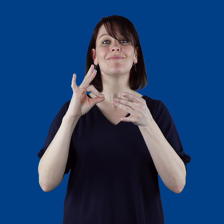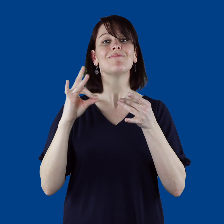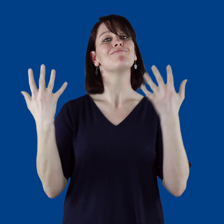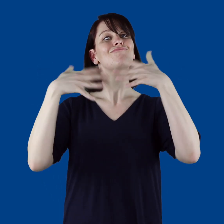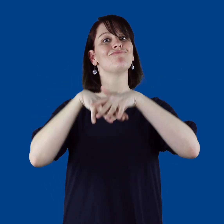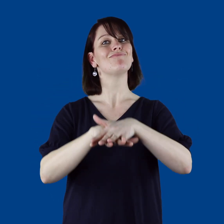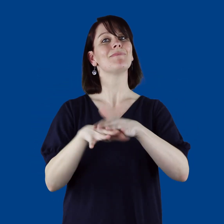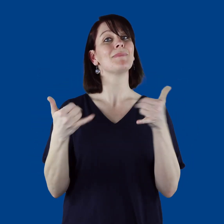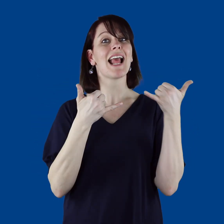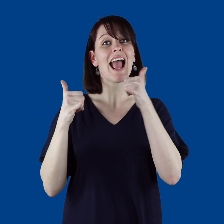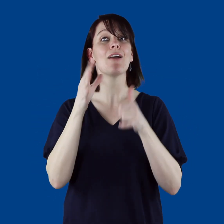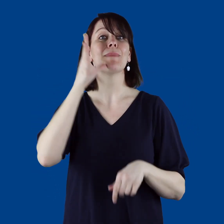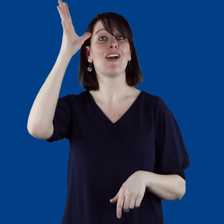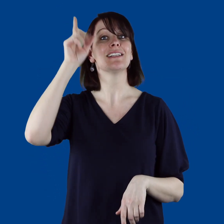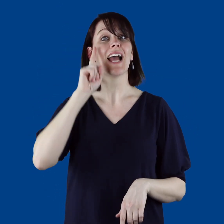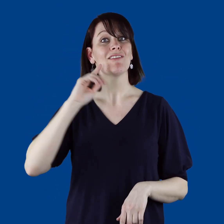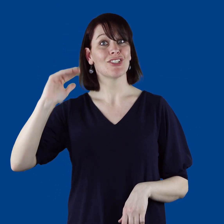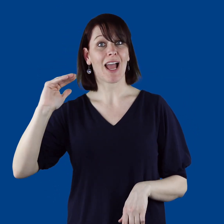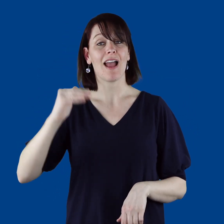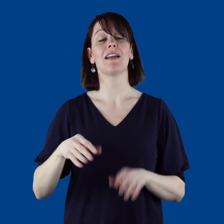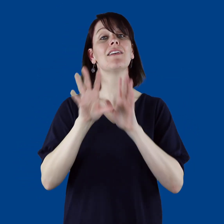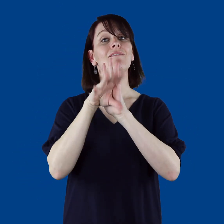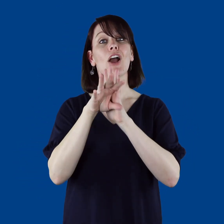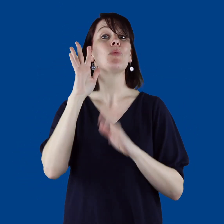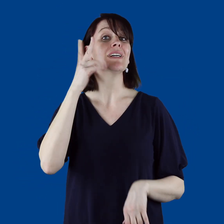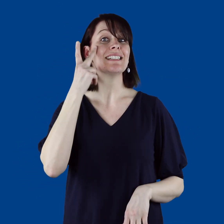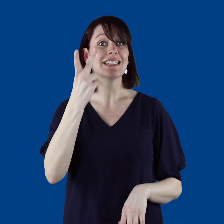Now I'll show you examples of how these strategies were incorporated during free play at home between